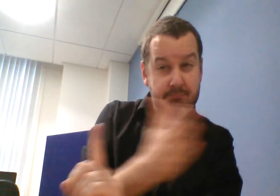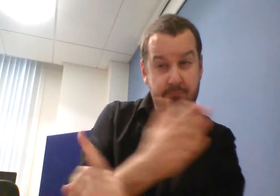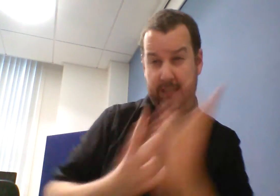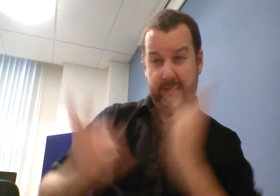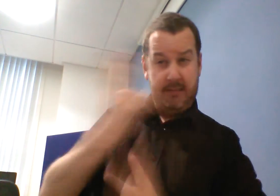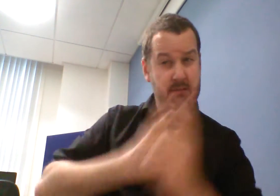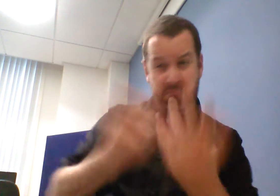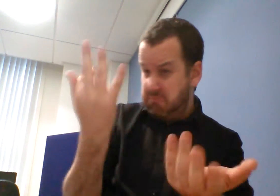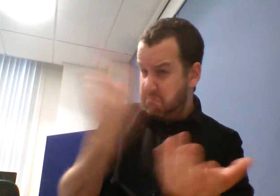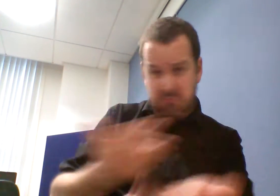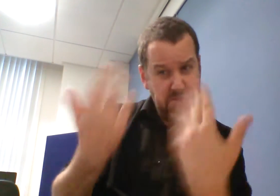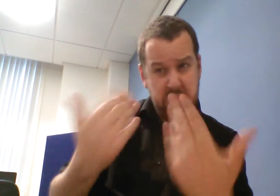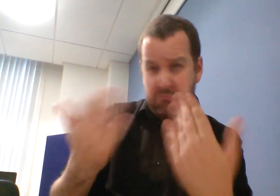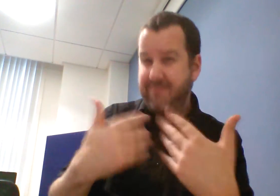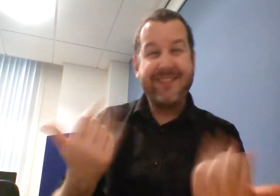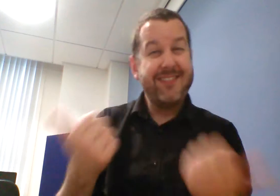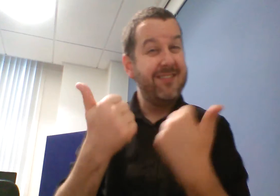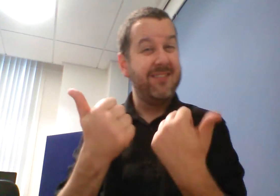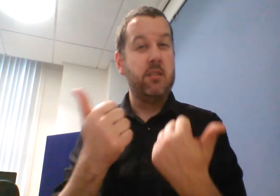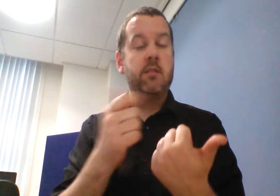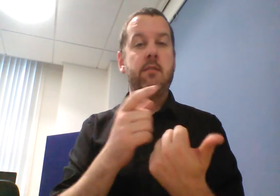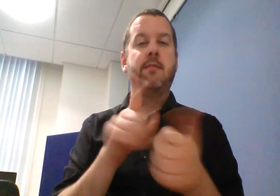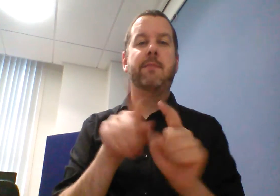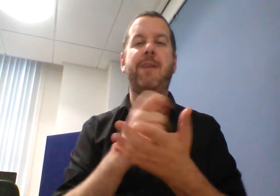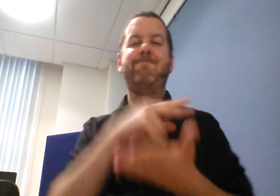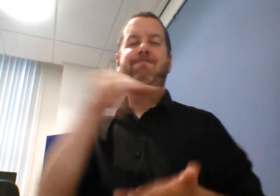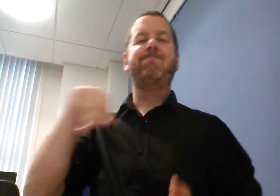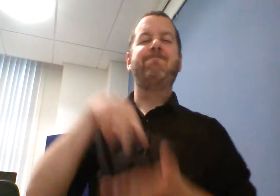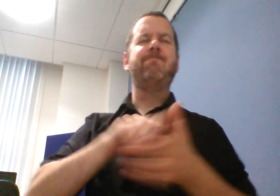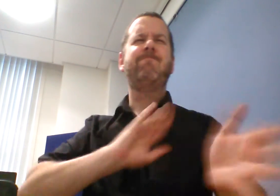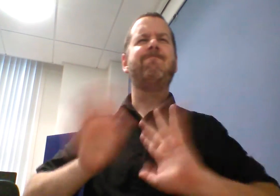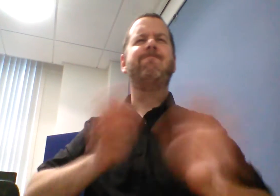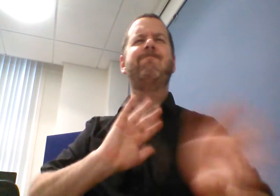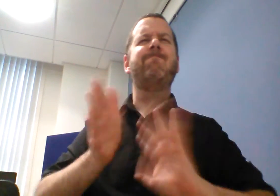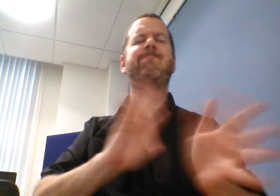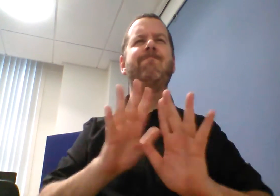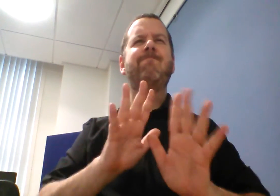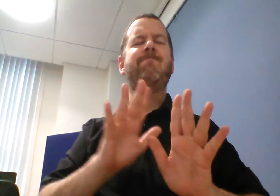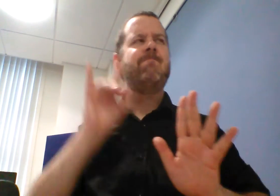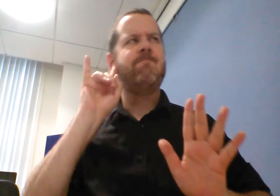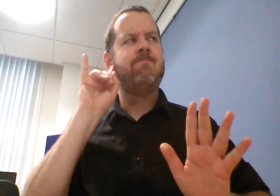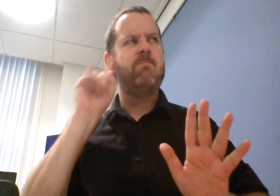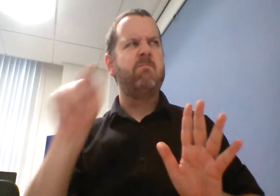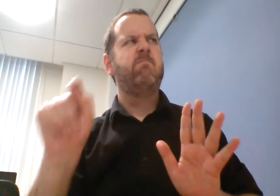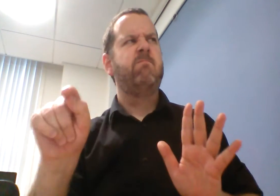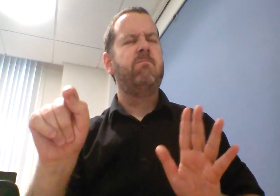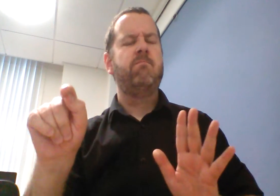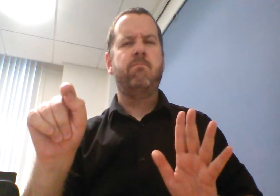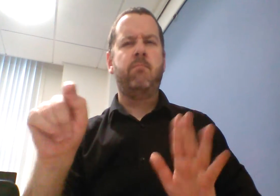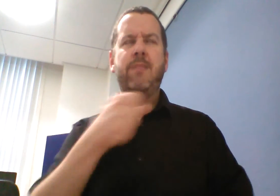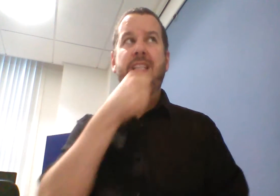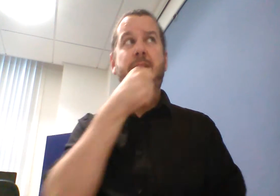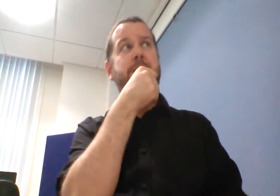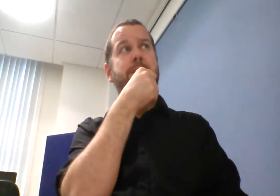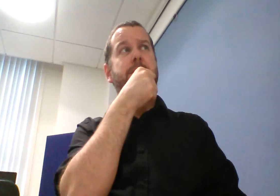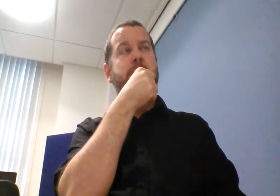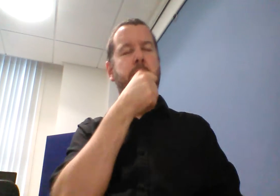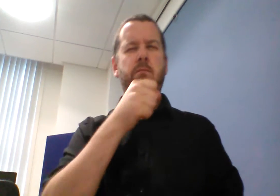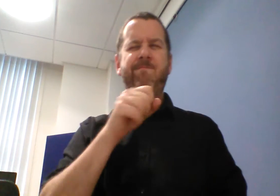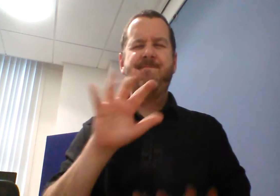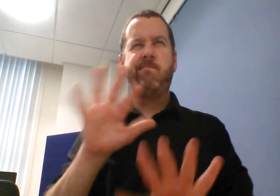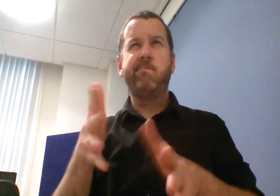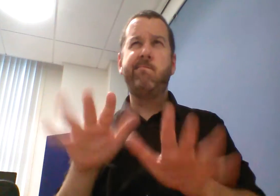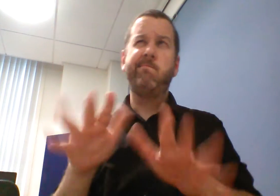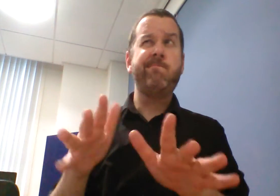give them whatever they need, but once I'm up on that stage, does what I *hear* bother me?